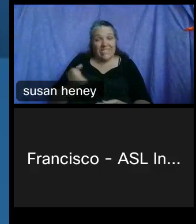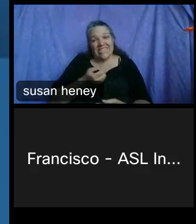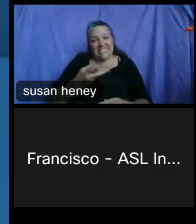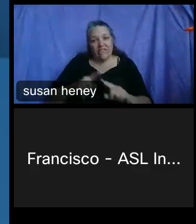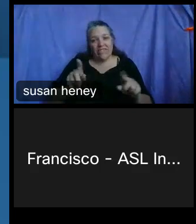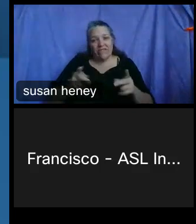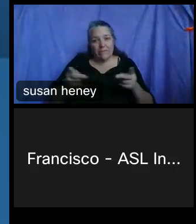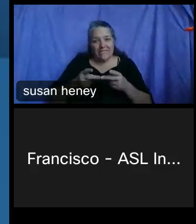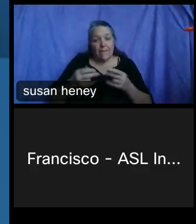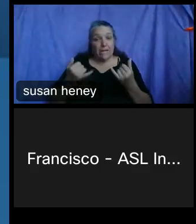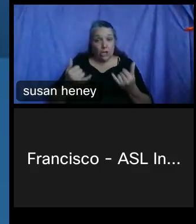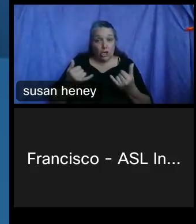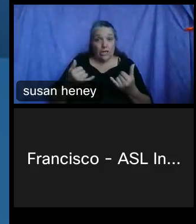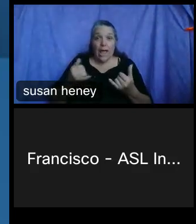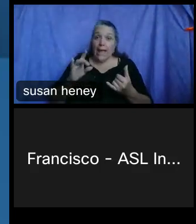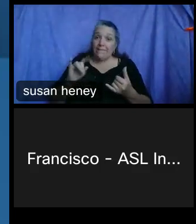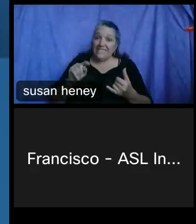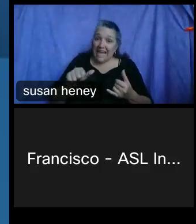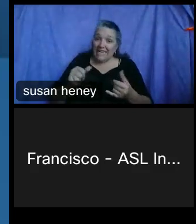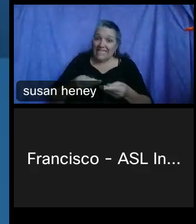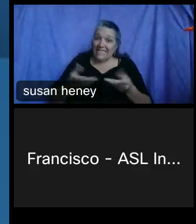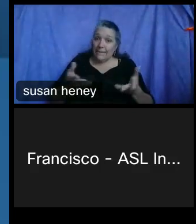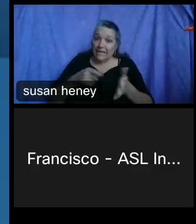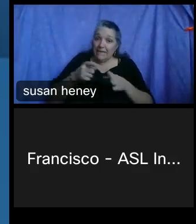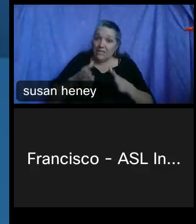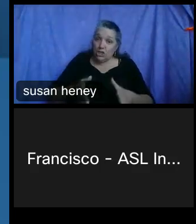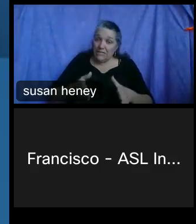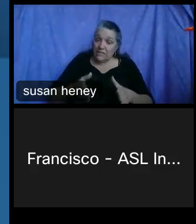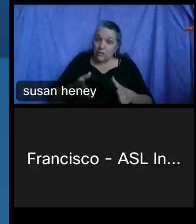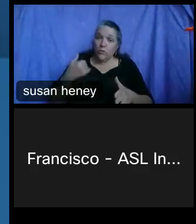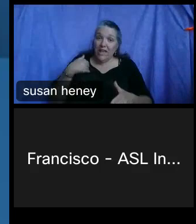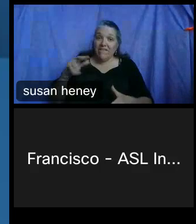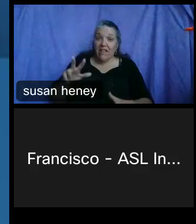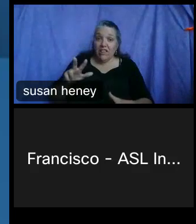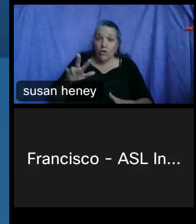Dissemination Specialist. I am part of a group of only 35 individuals in the entire country who